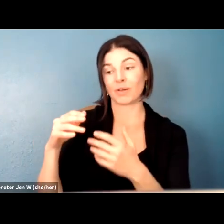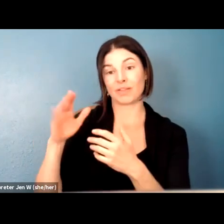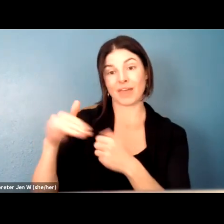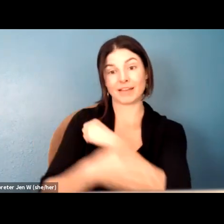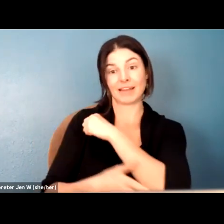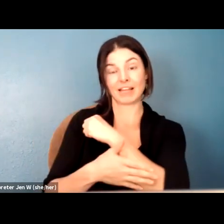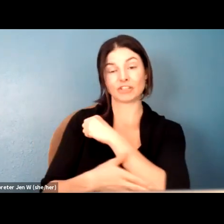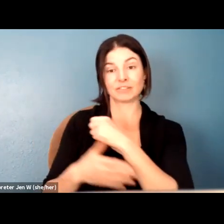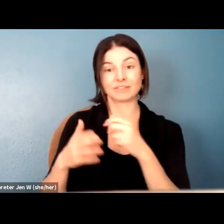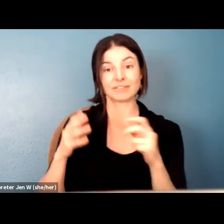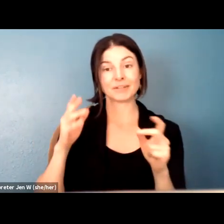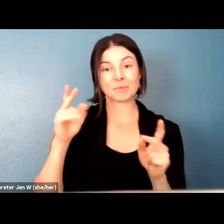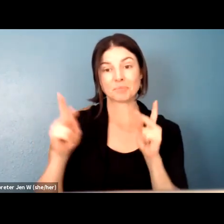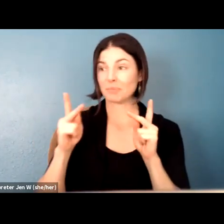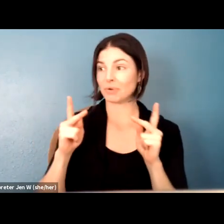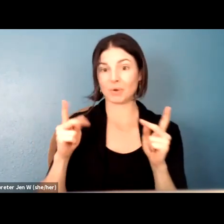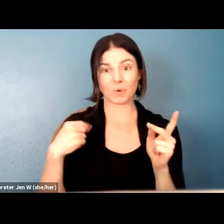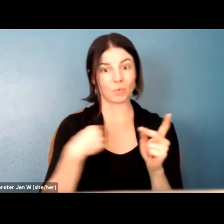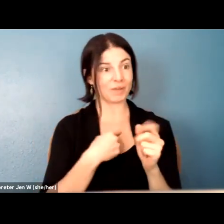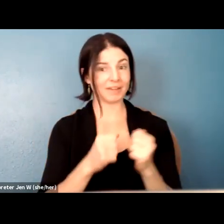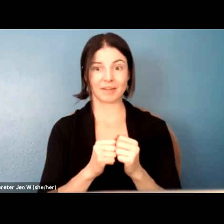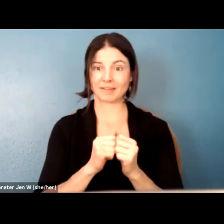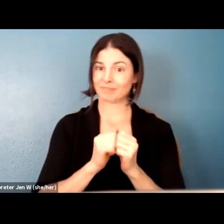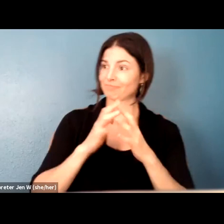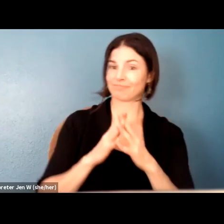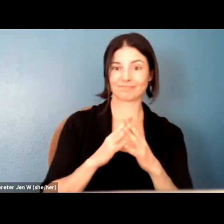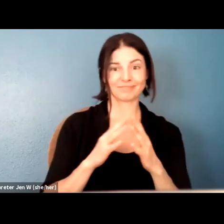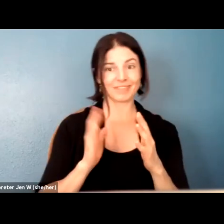deporting immigrants, and blaming them for being climate